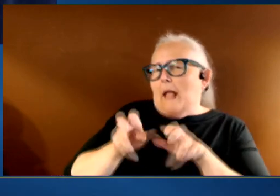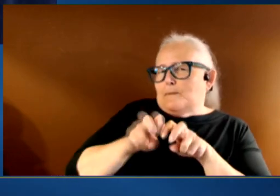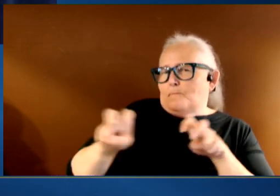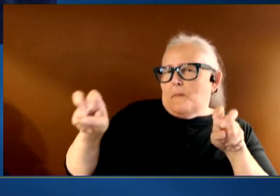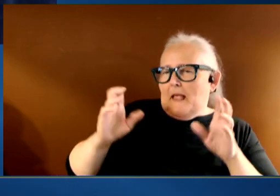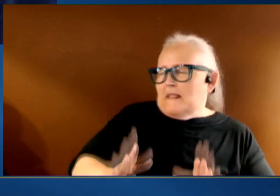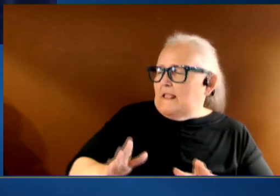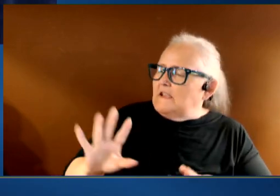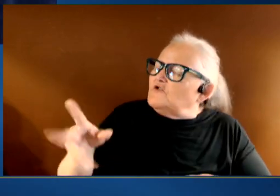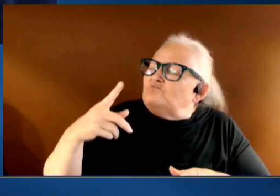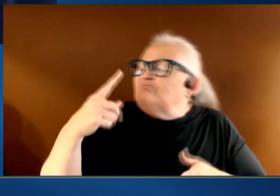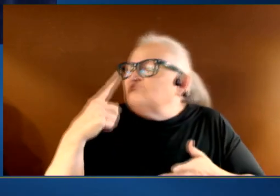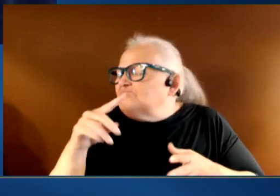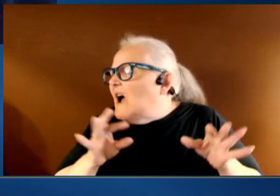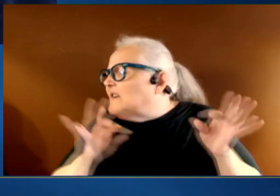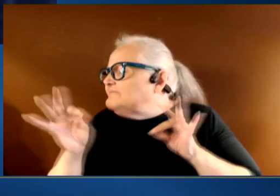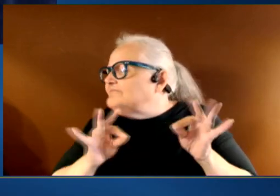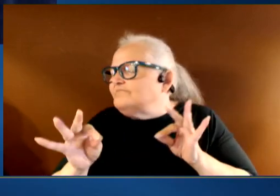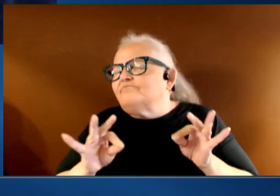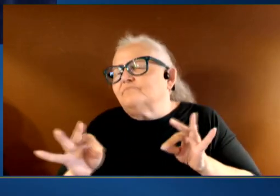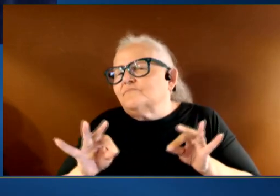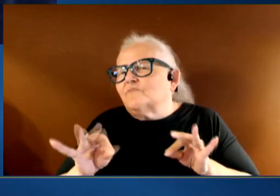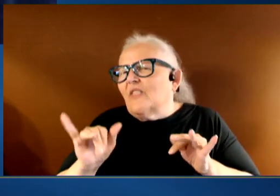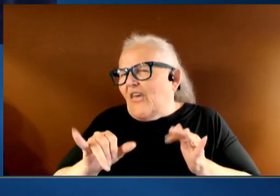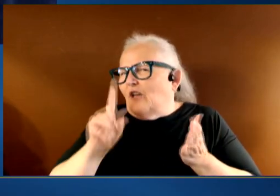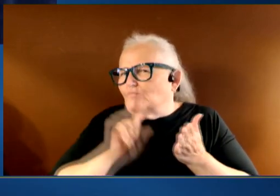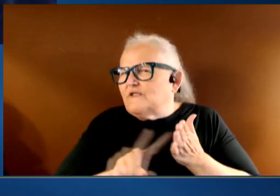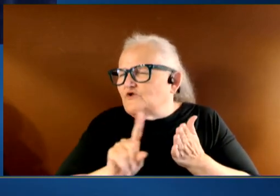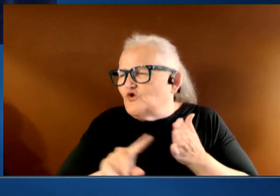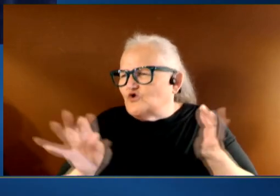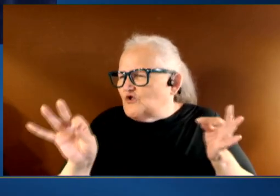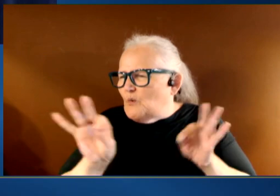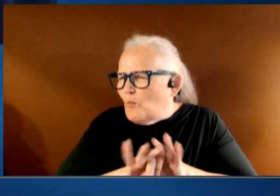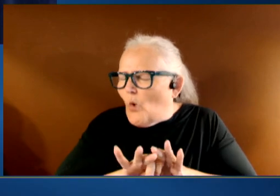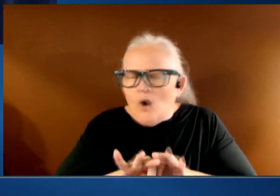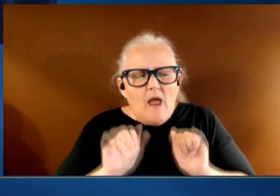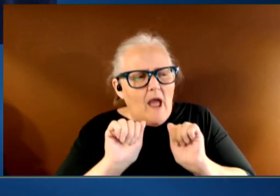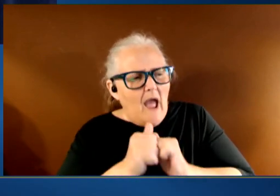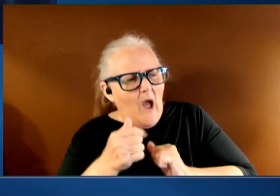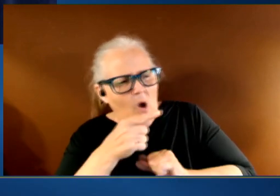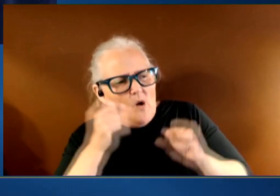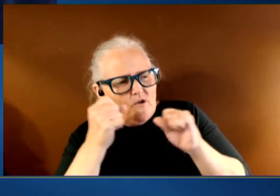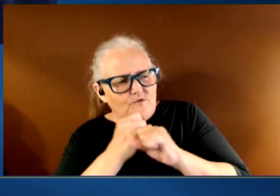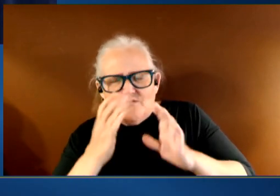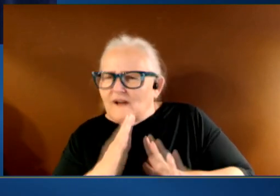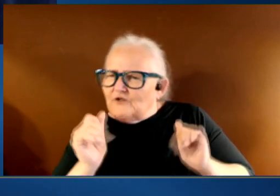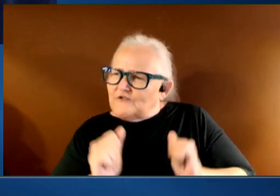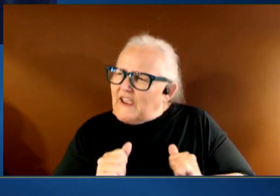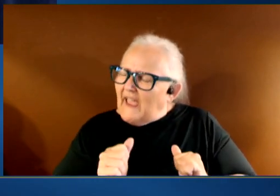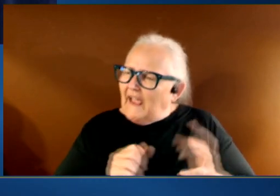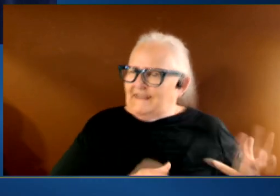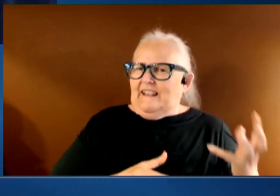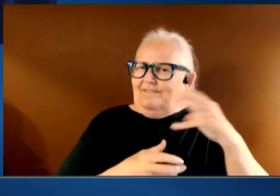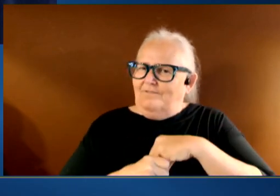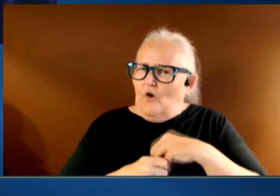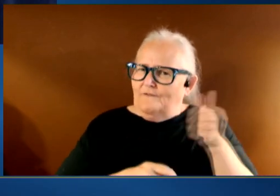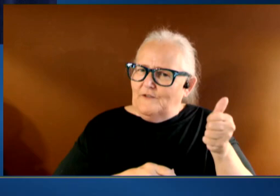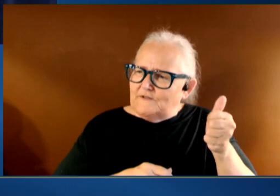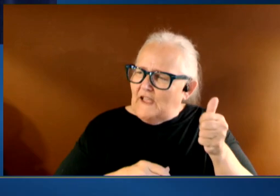little bit about the importance of this research, how warriors can engage, and your thoughts about